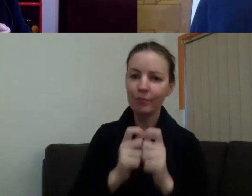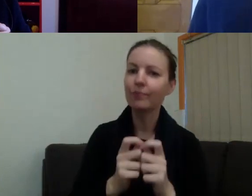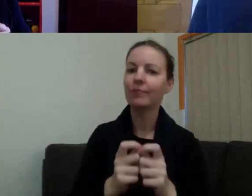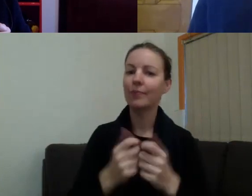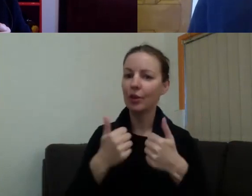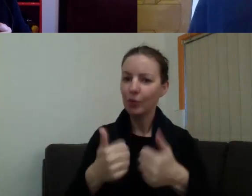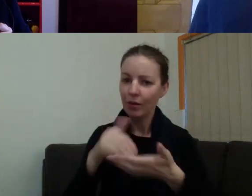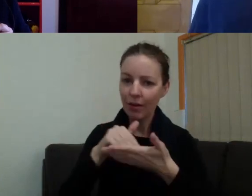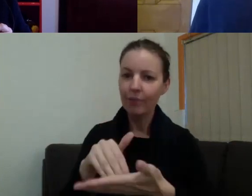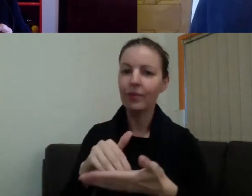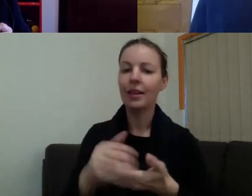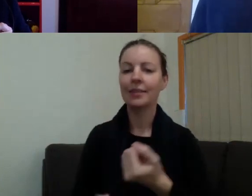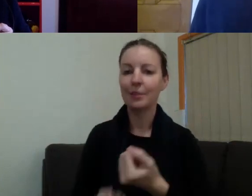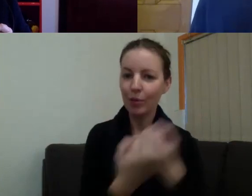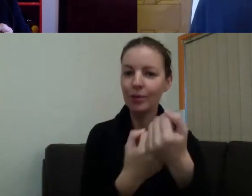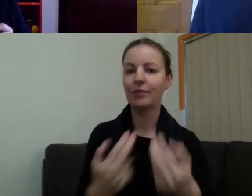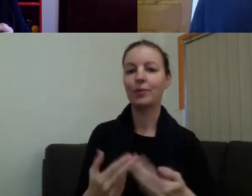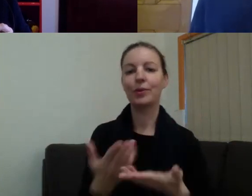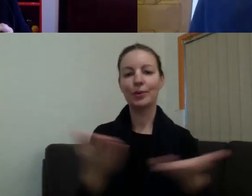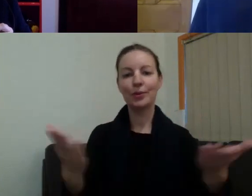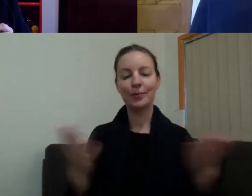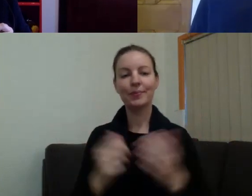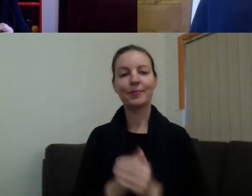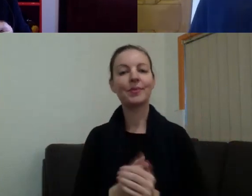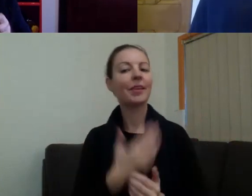supportive. So, again, Vincent thank you. Thank you.